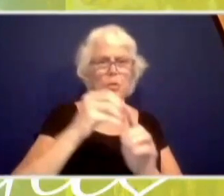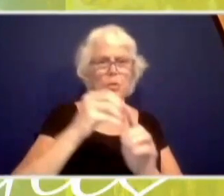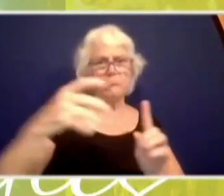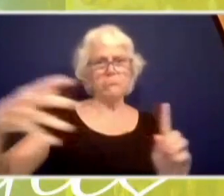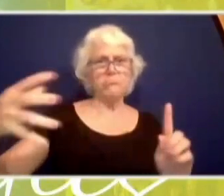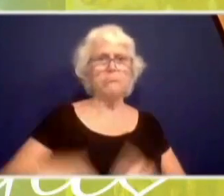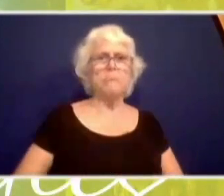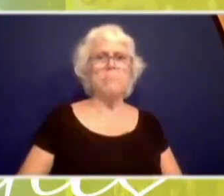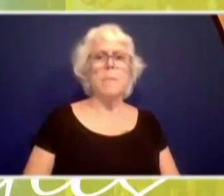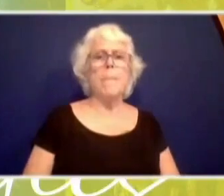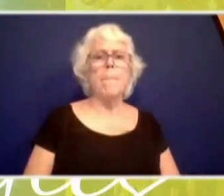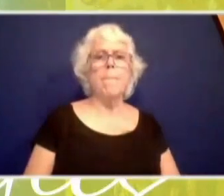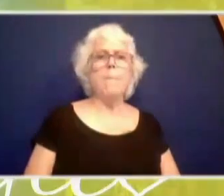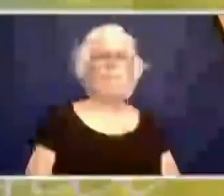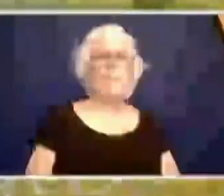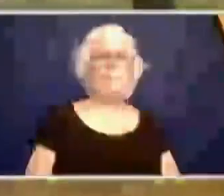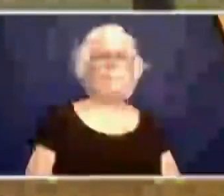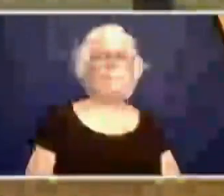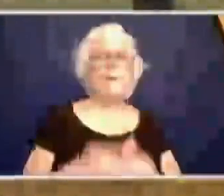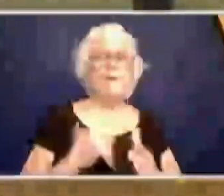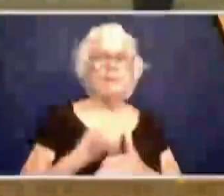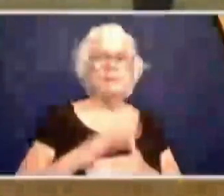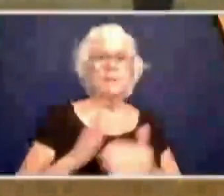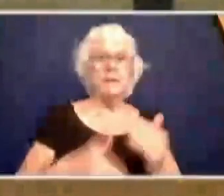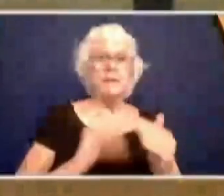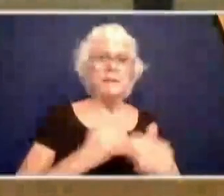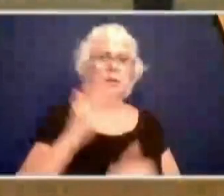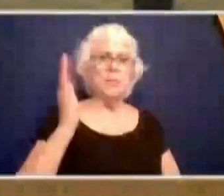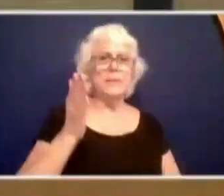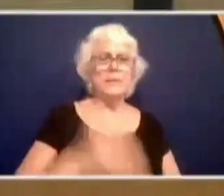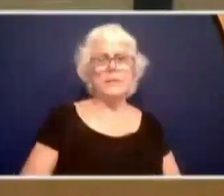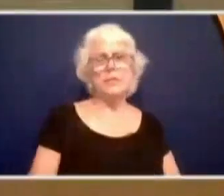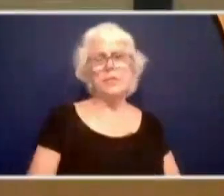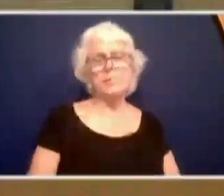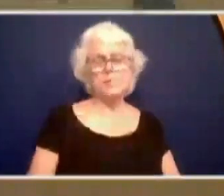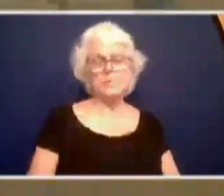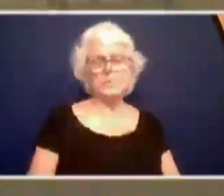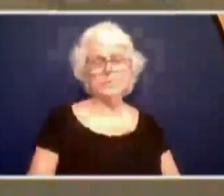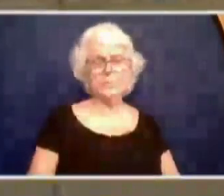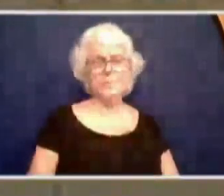Charne, this completes our presentation. Thank you. Um